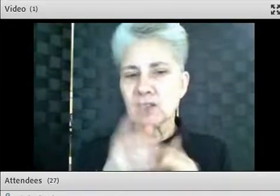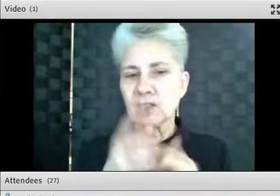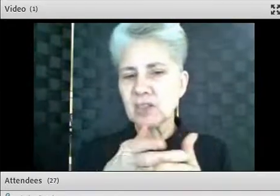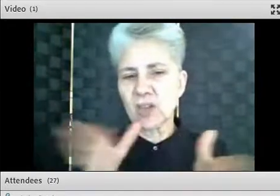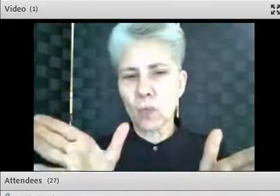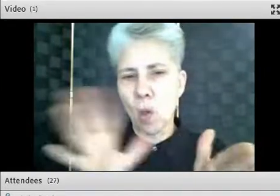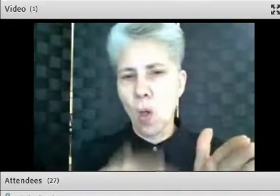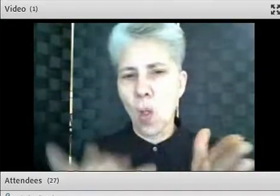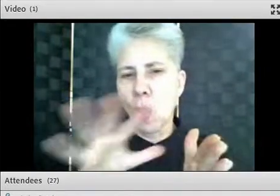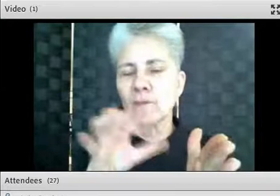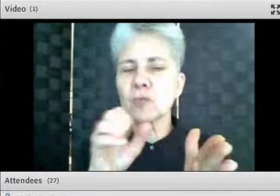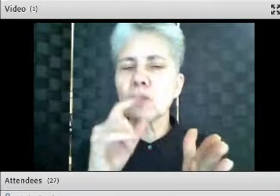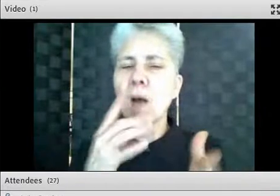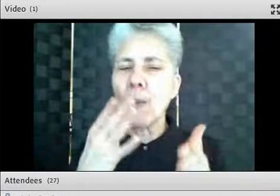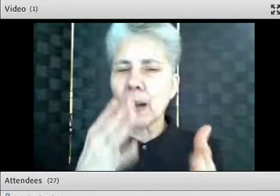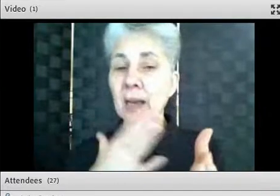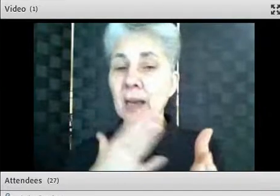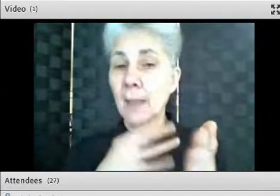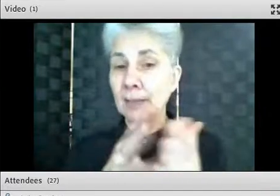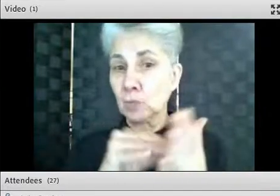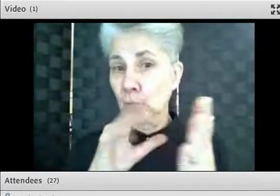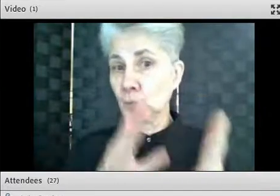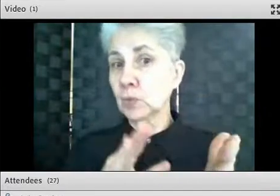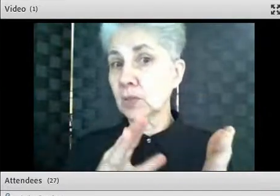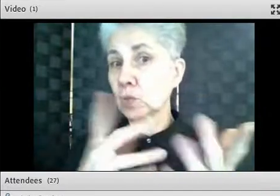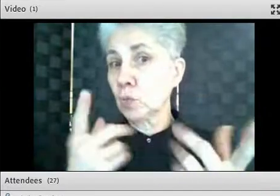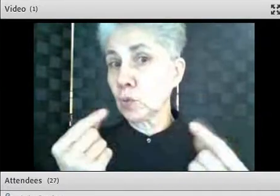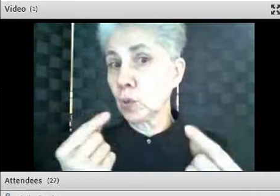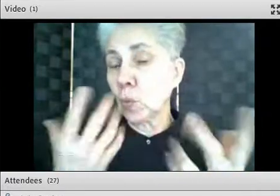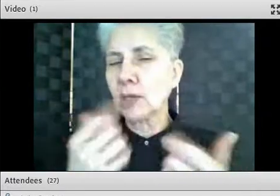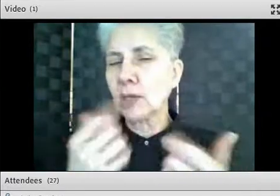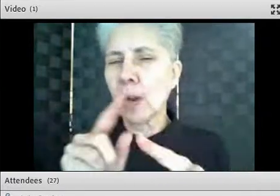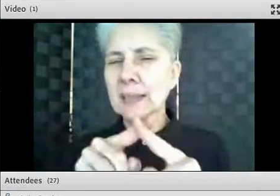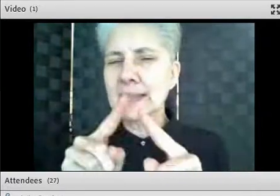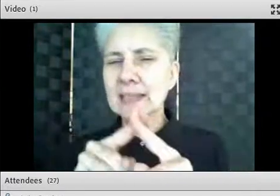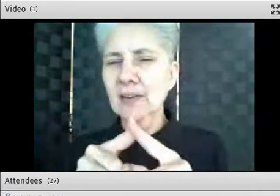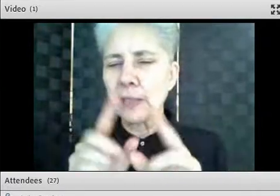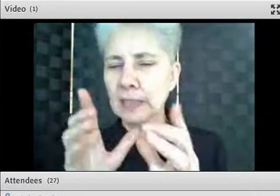so I do recommend to my students at least that you try different search strategies.